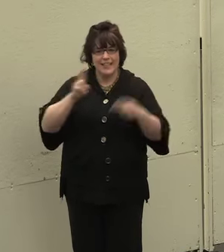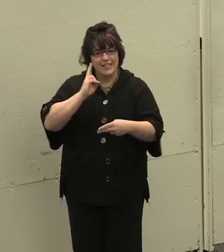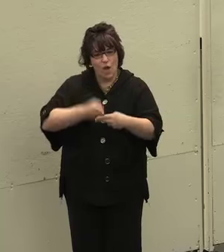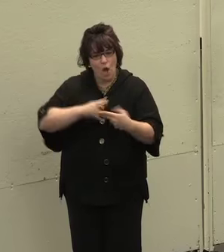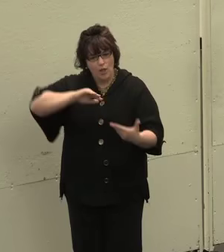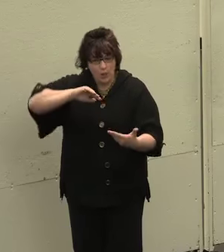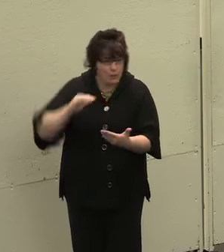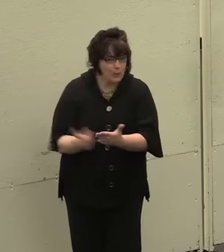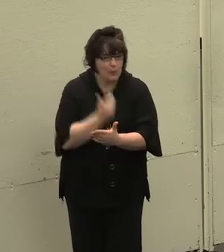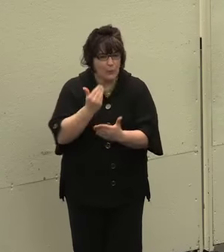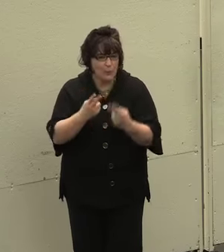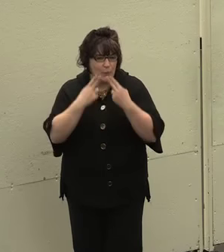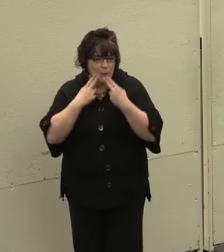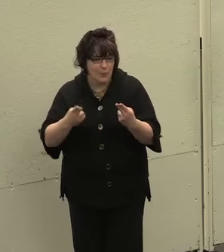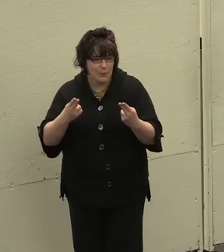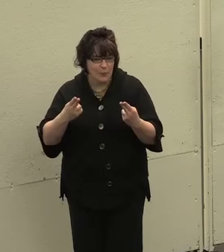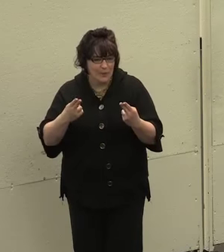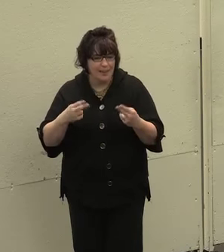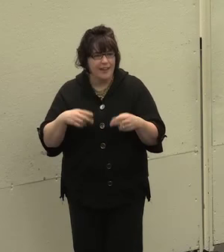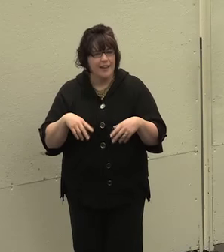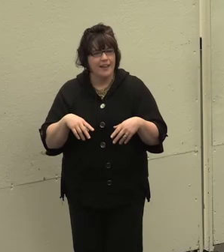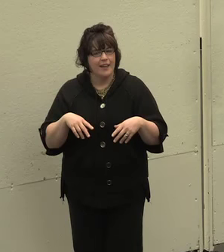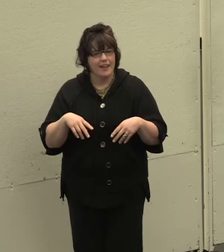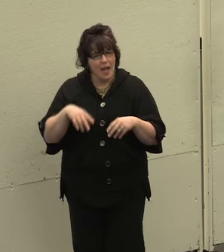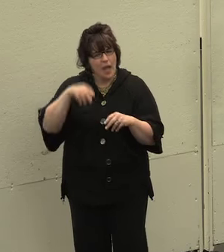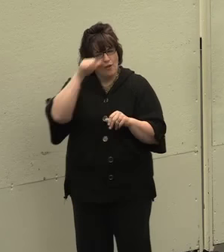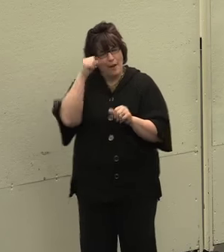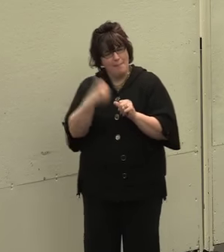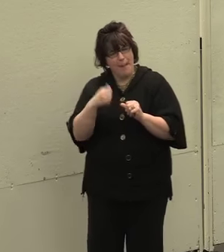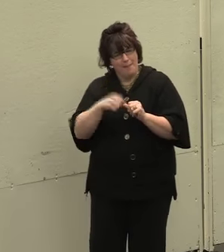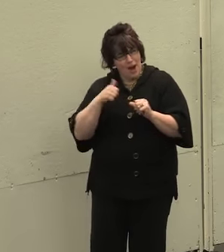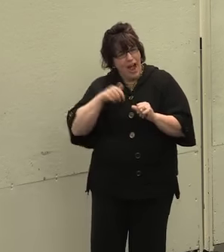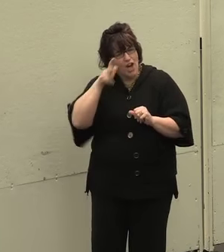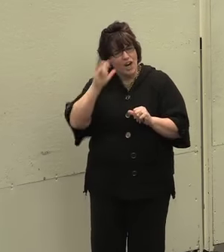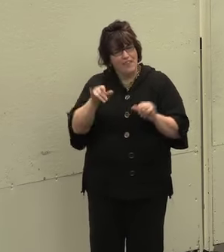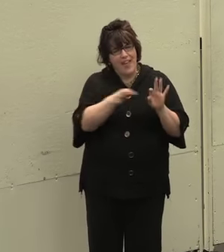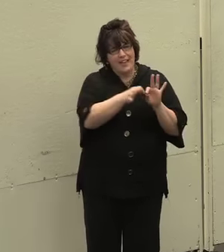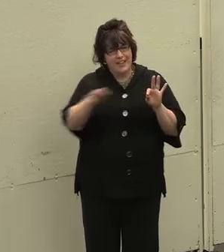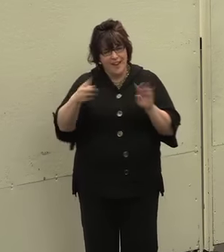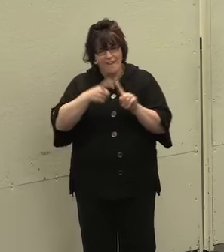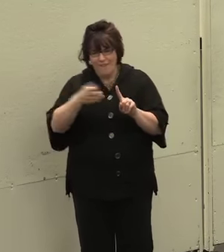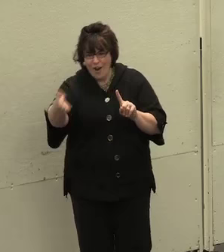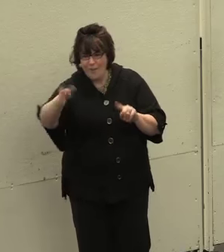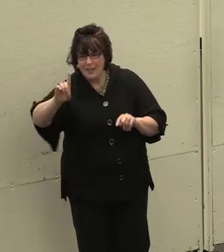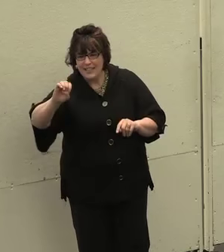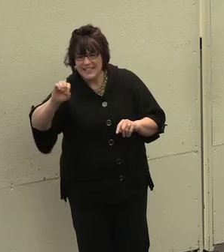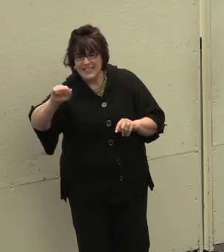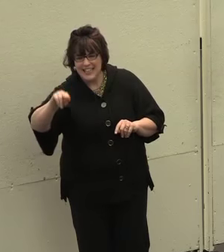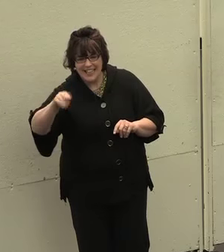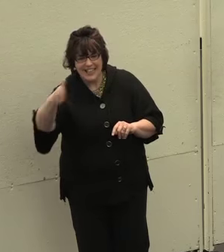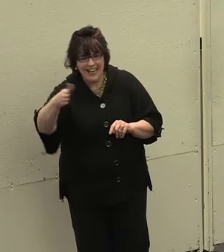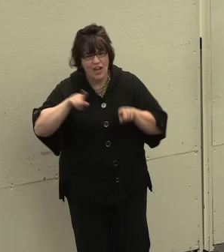And I remember I heard that sentence from in Tokyo in the morning,